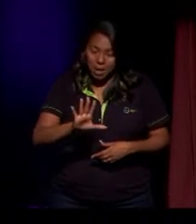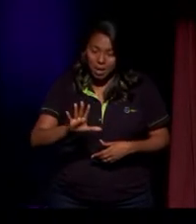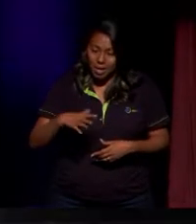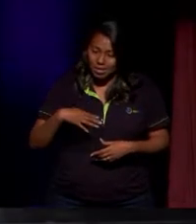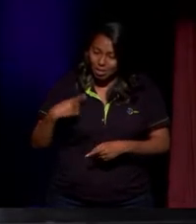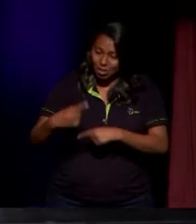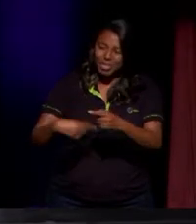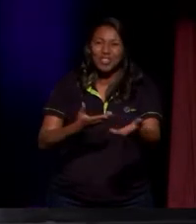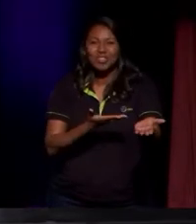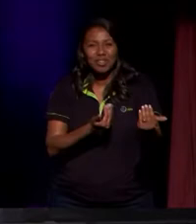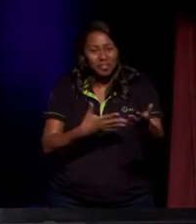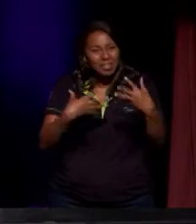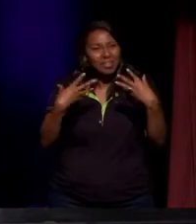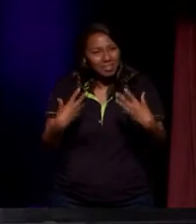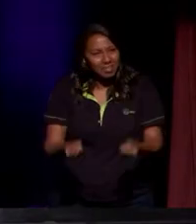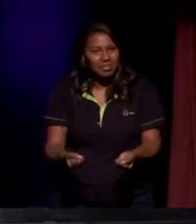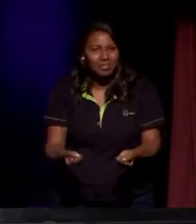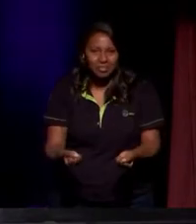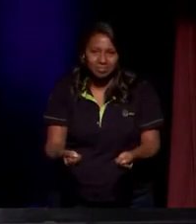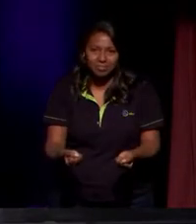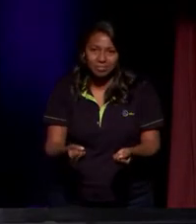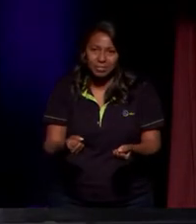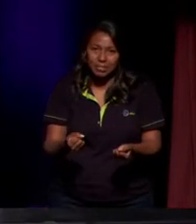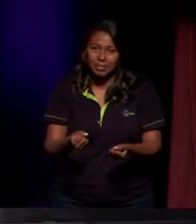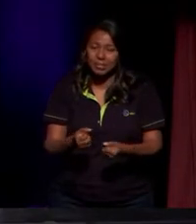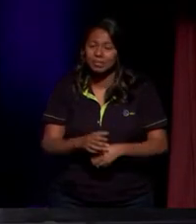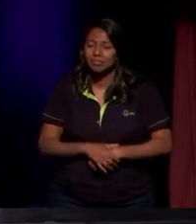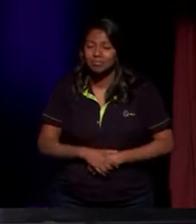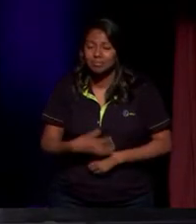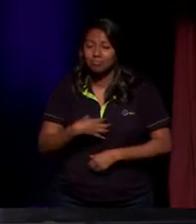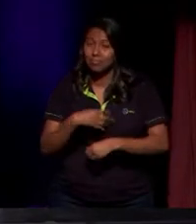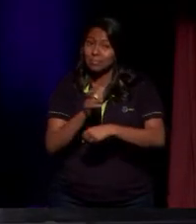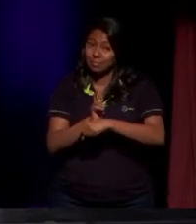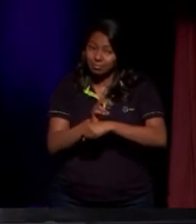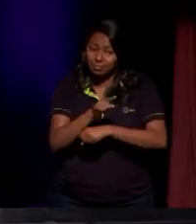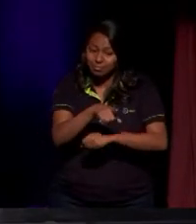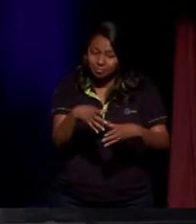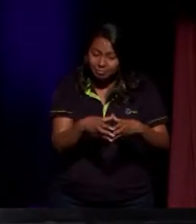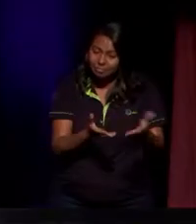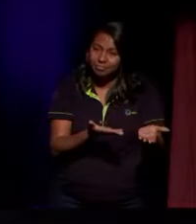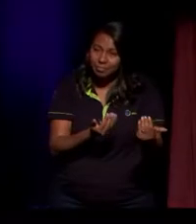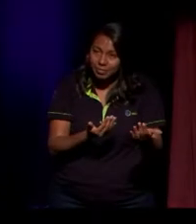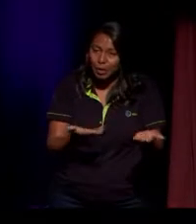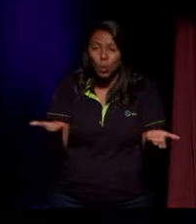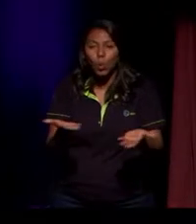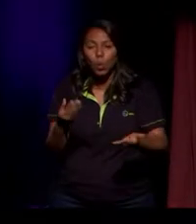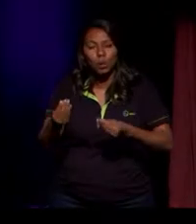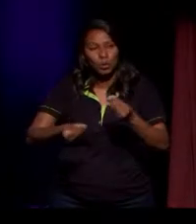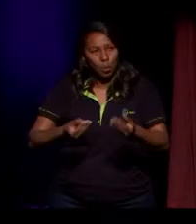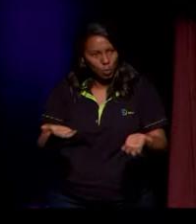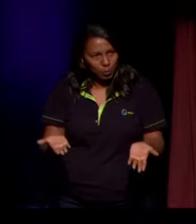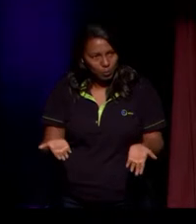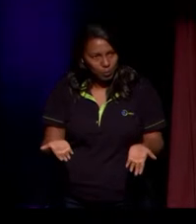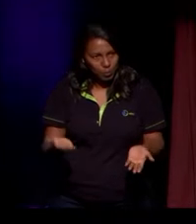Our hope really is always the youngest. So how are women's issues today?